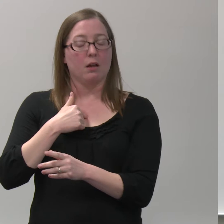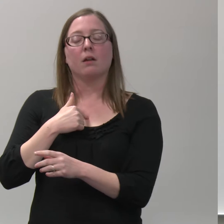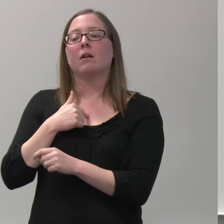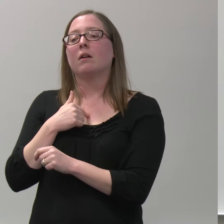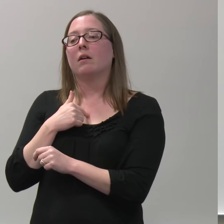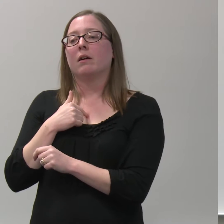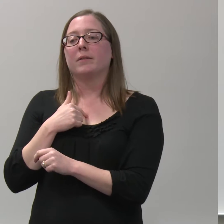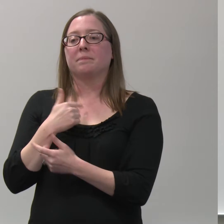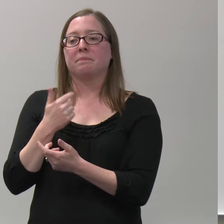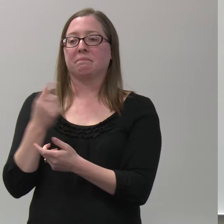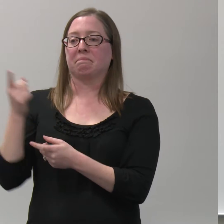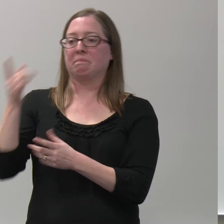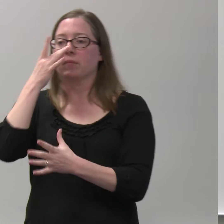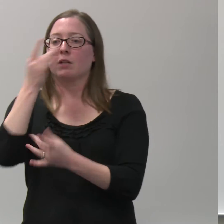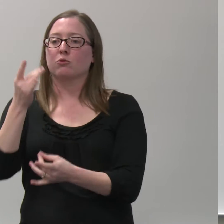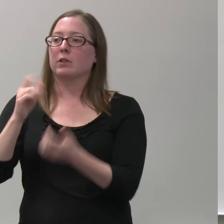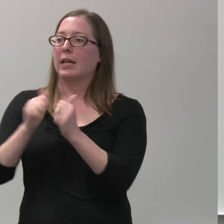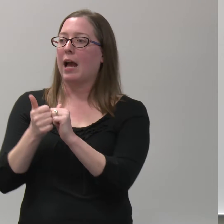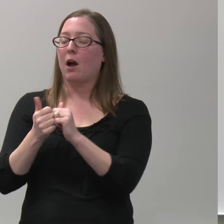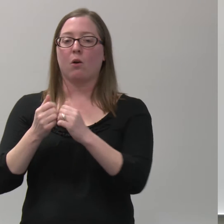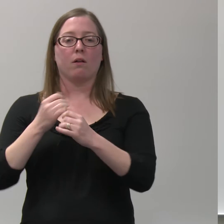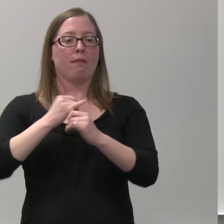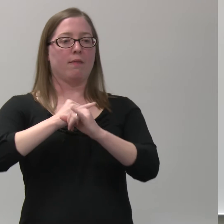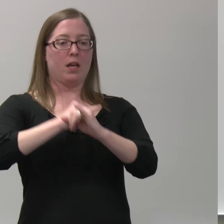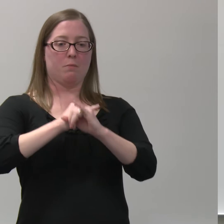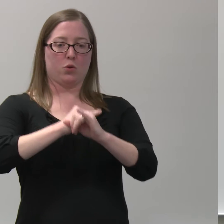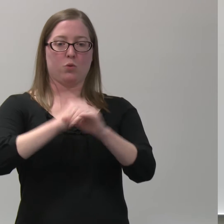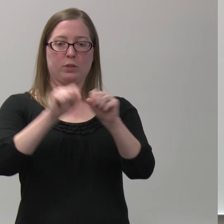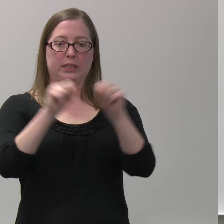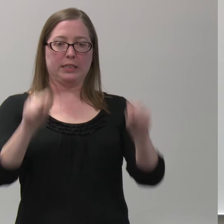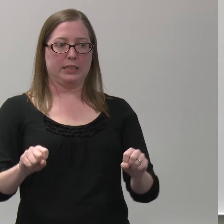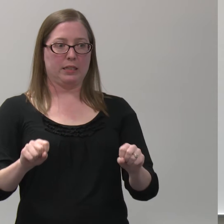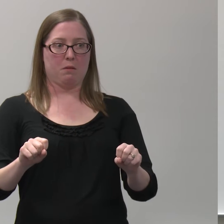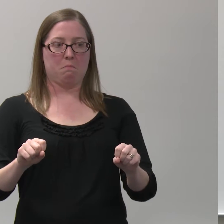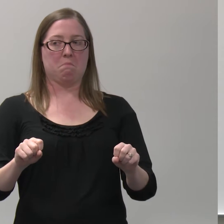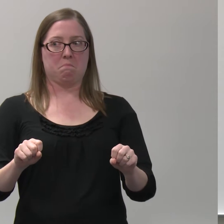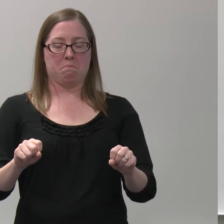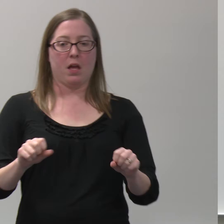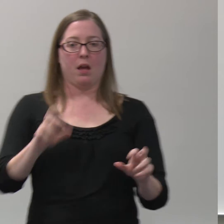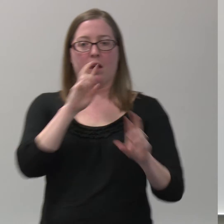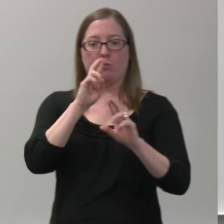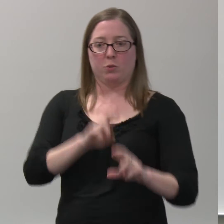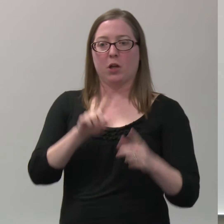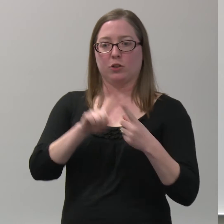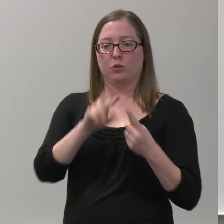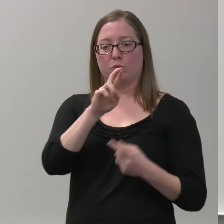affected the response to radiation of tumors,